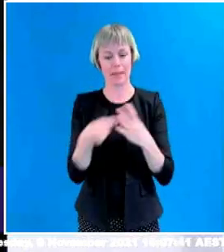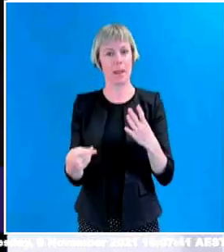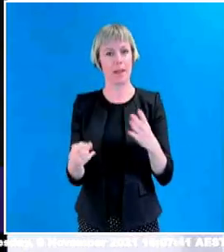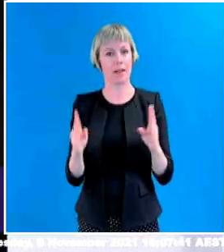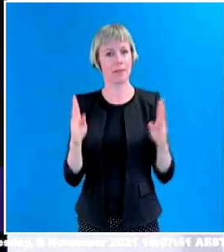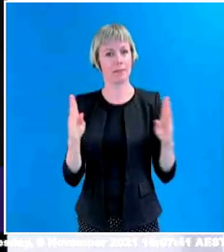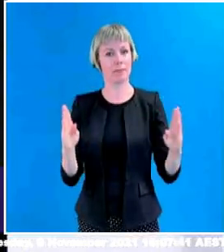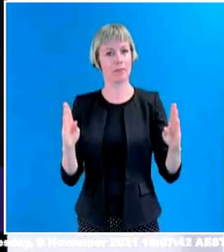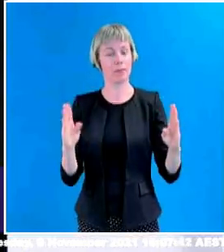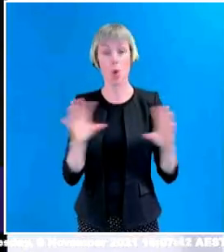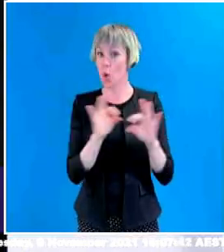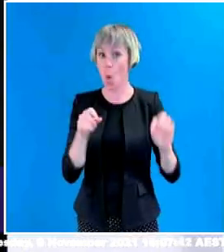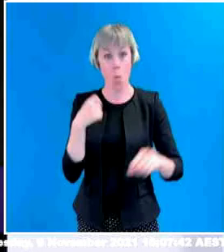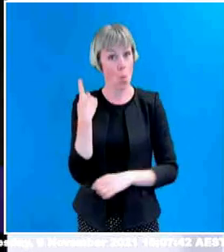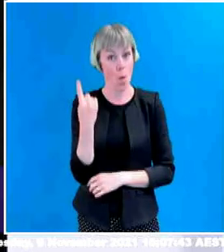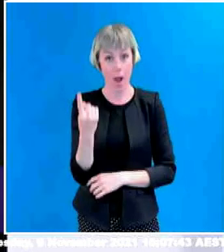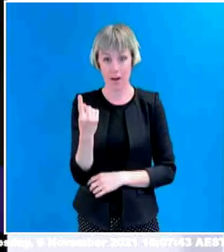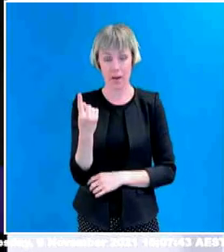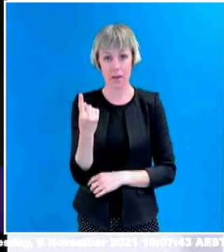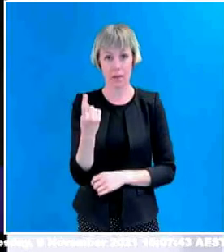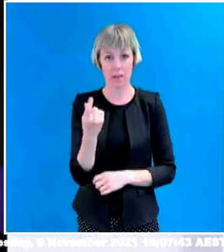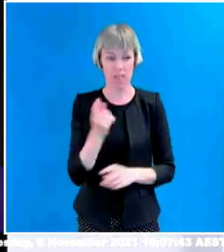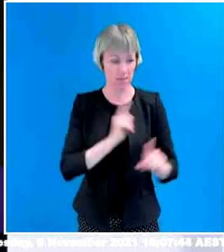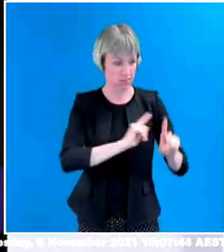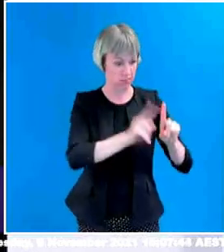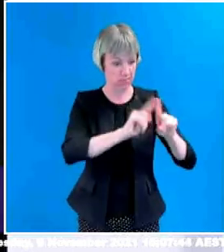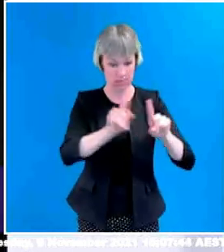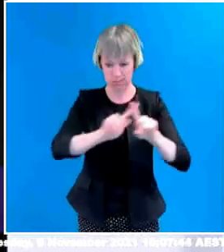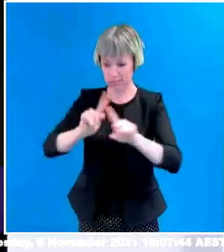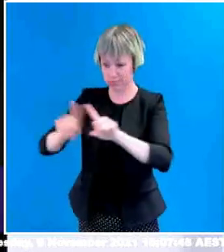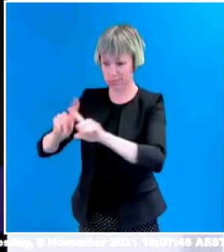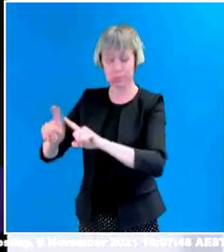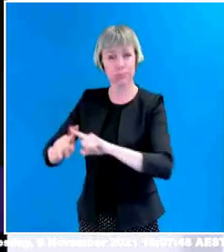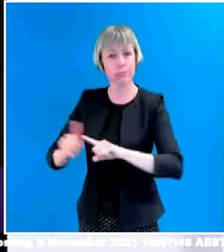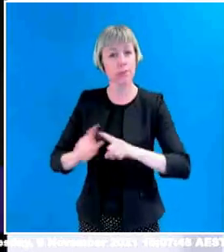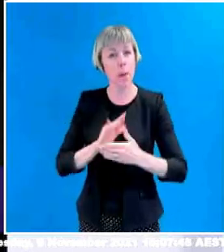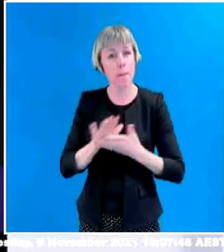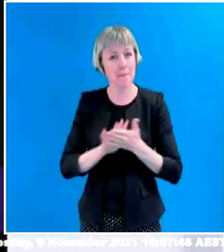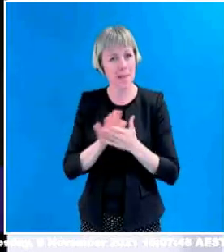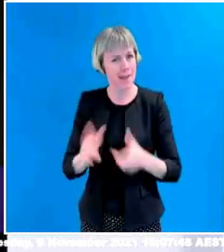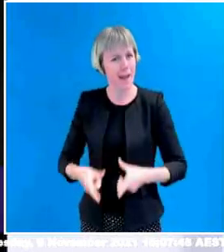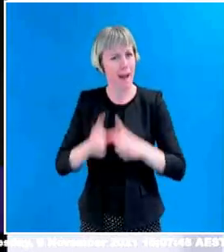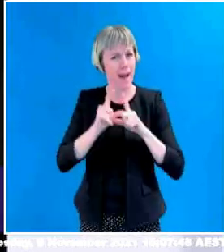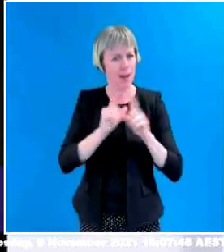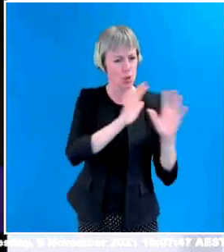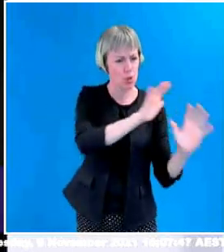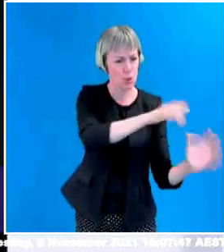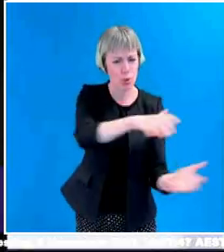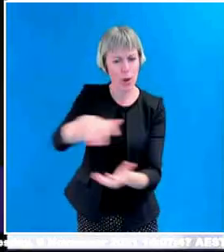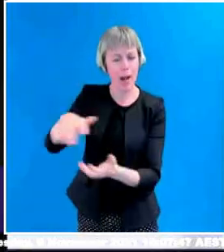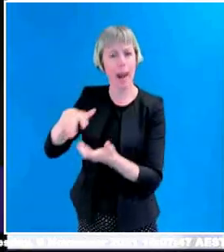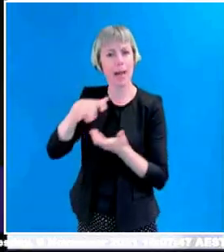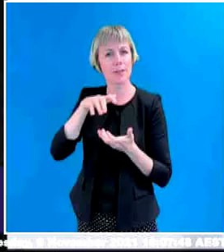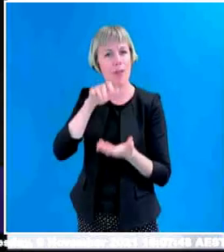to what disability means? I might come back with further information if it would assist,